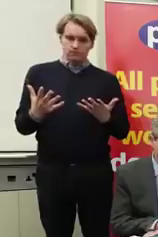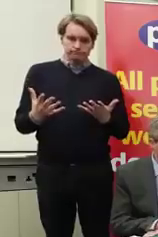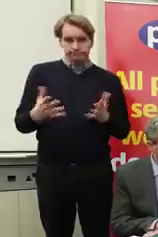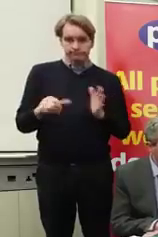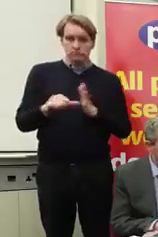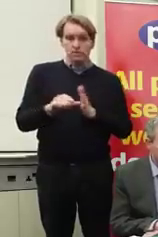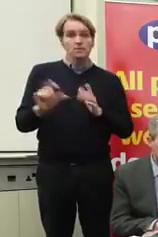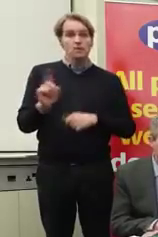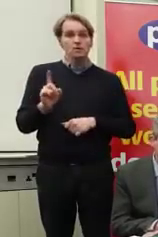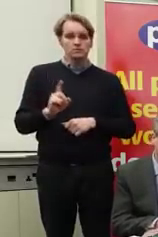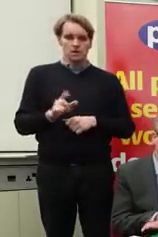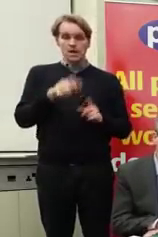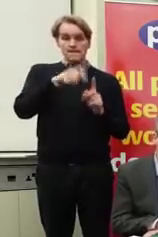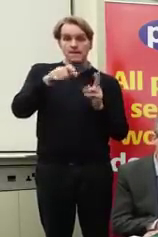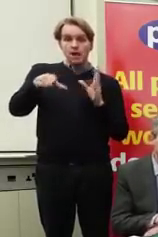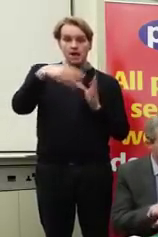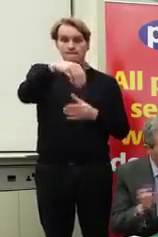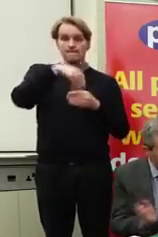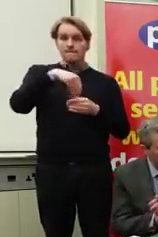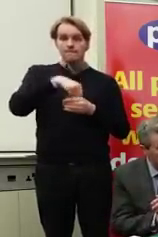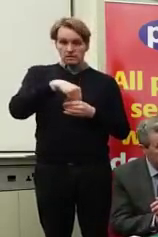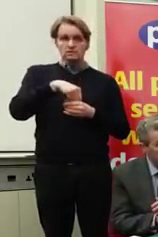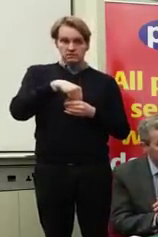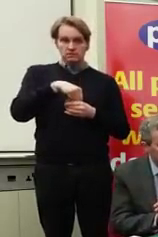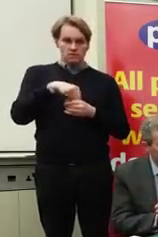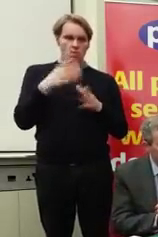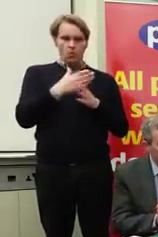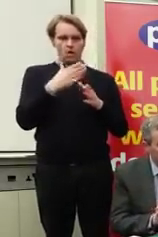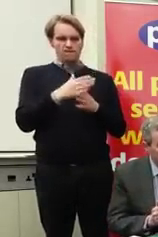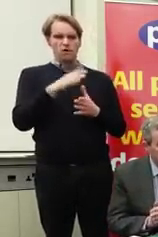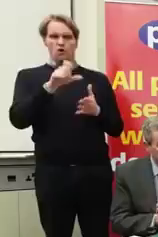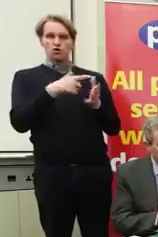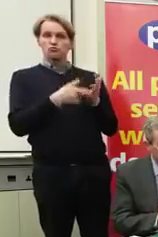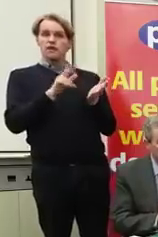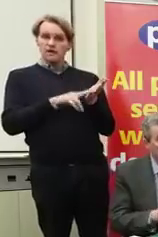Carillion and we are part of the TUC group that is trying now to not just